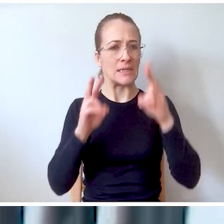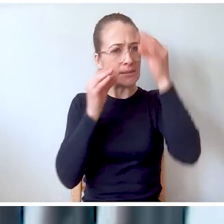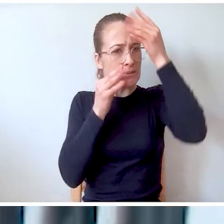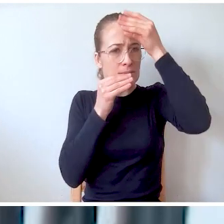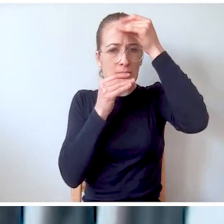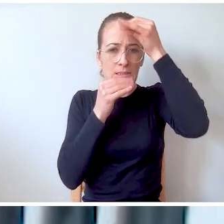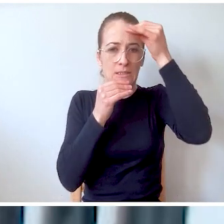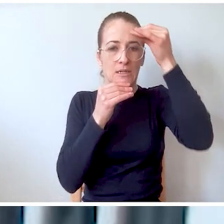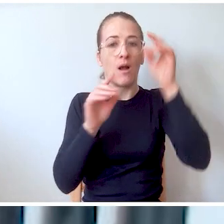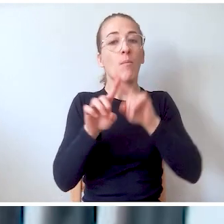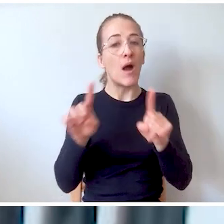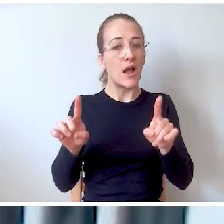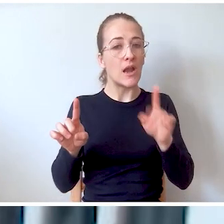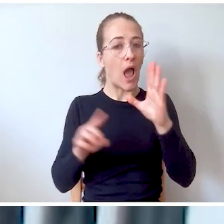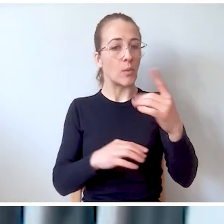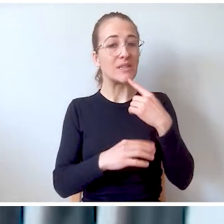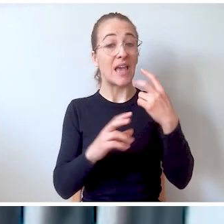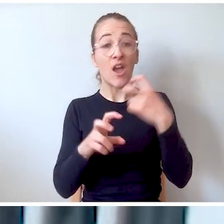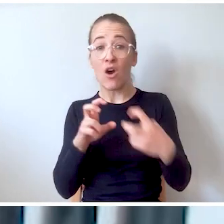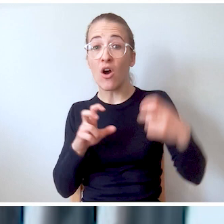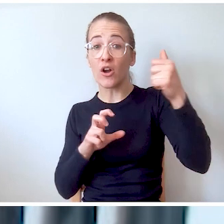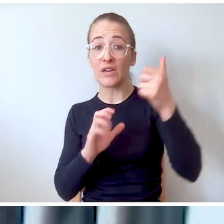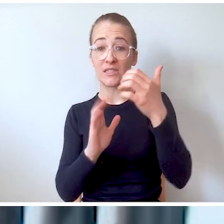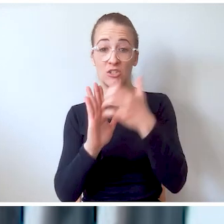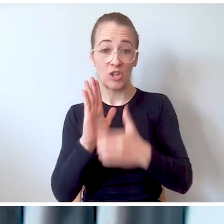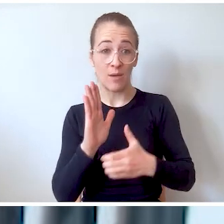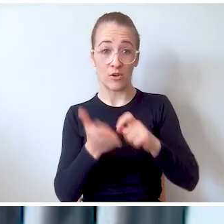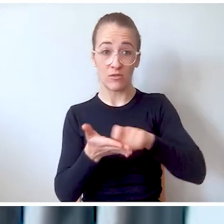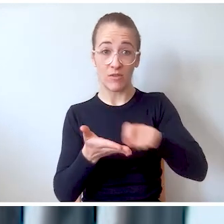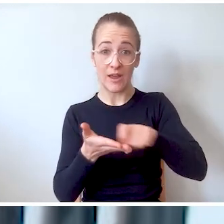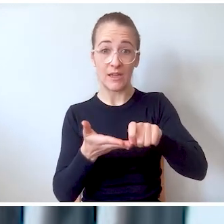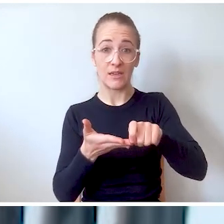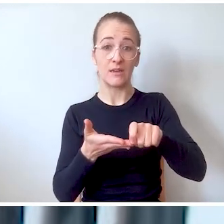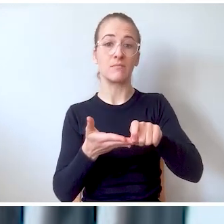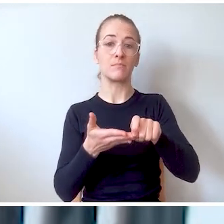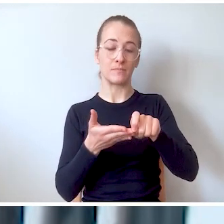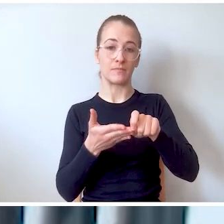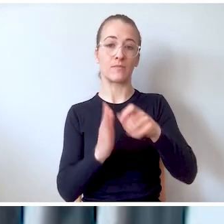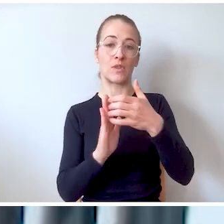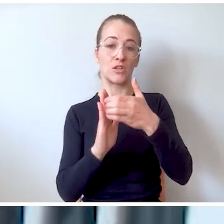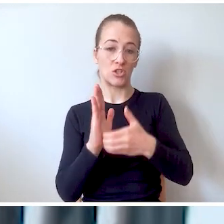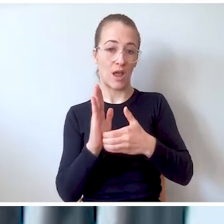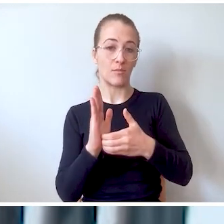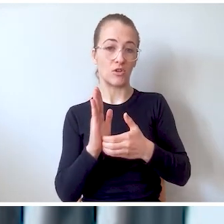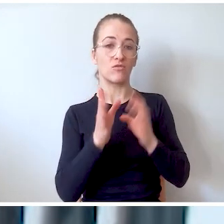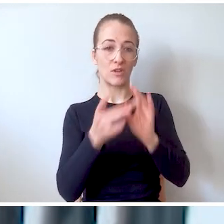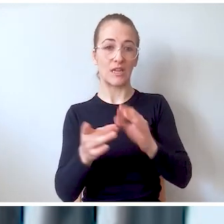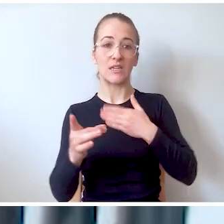But I would say the hardest chapters to write were the chapters on my family.